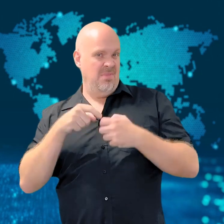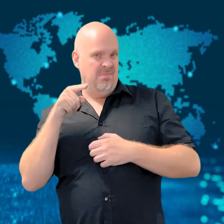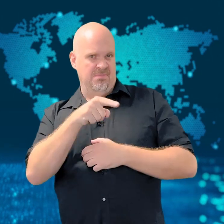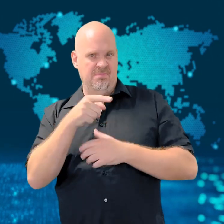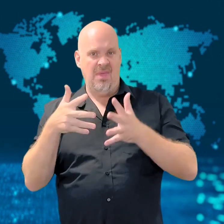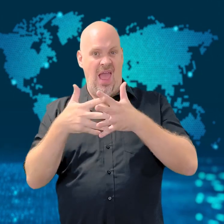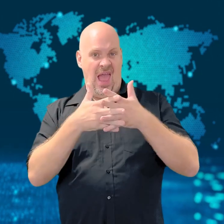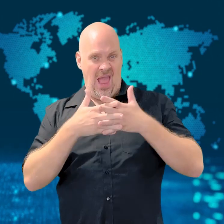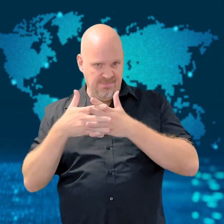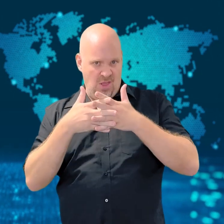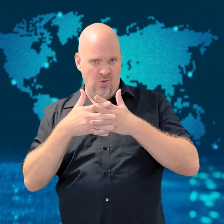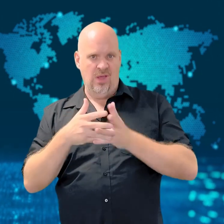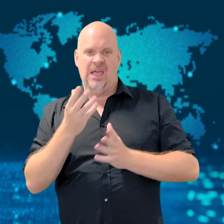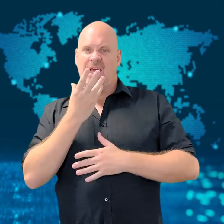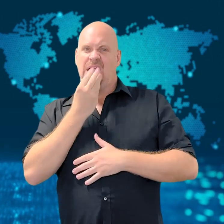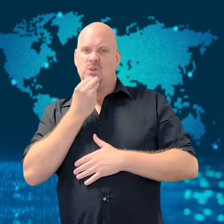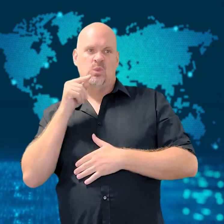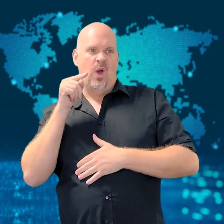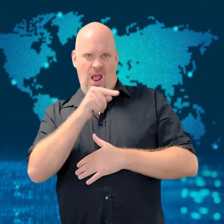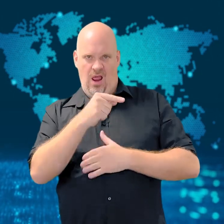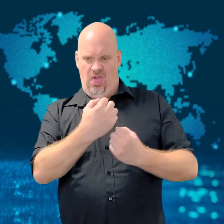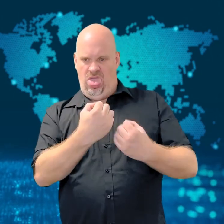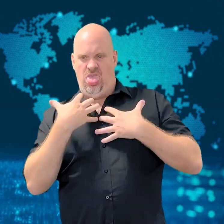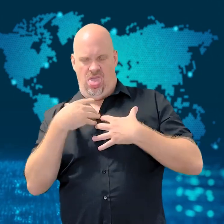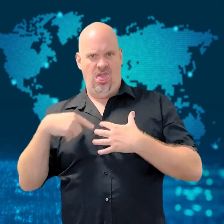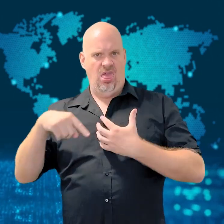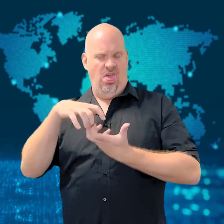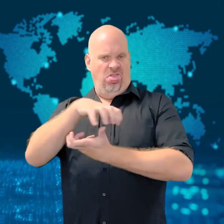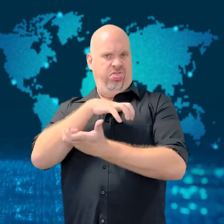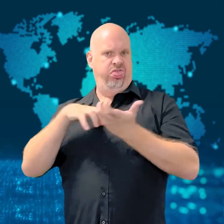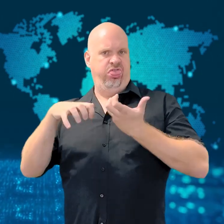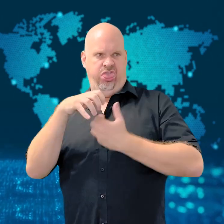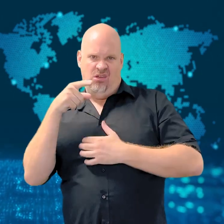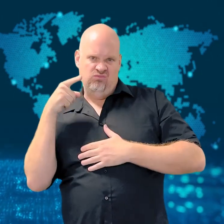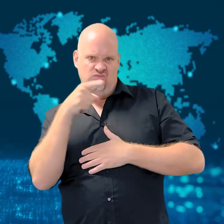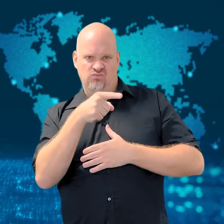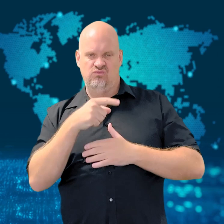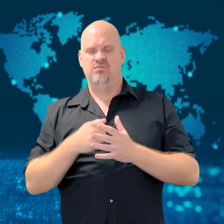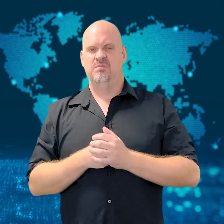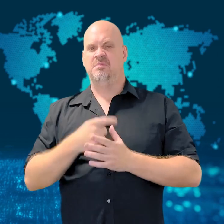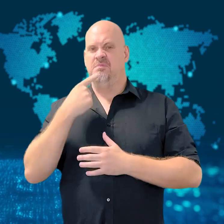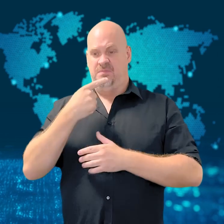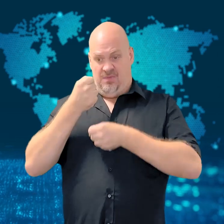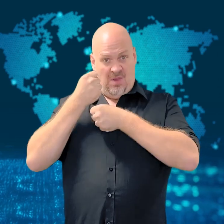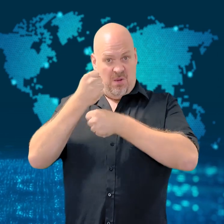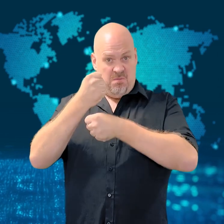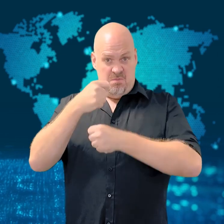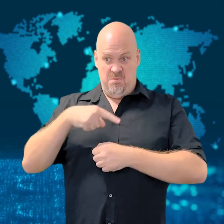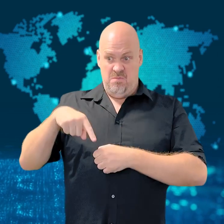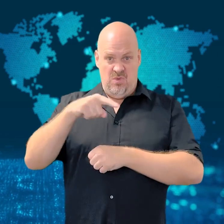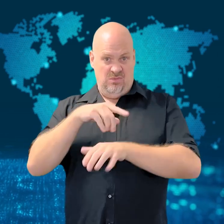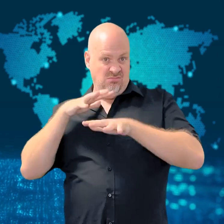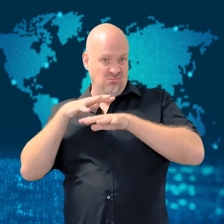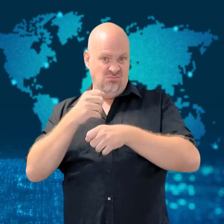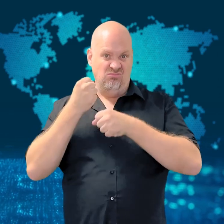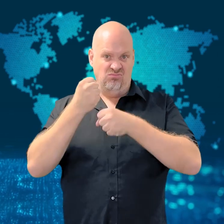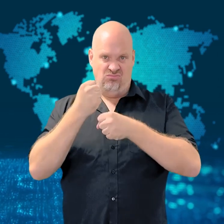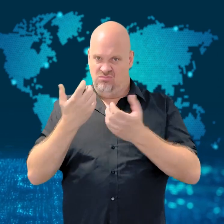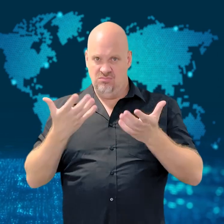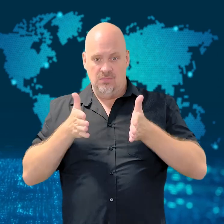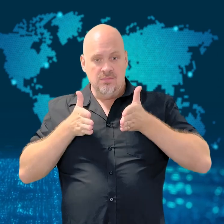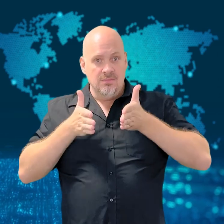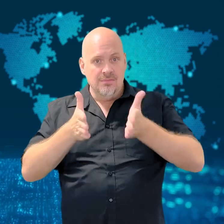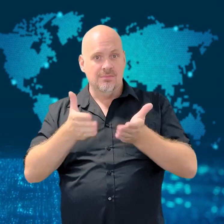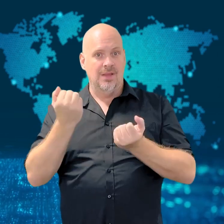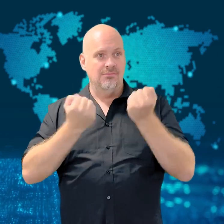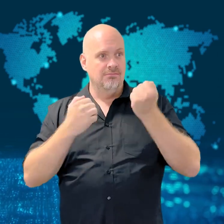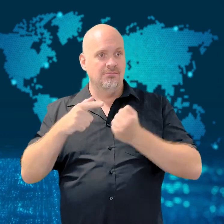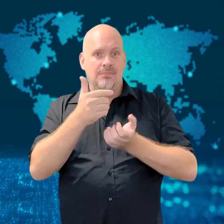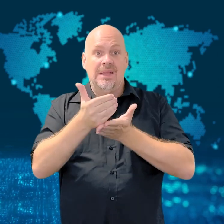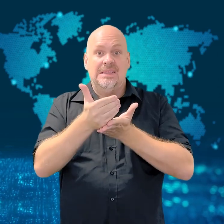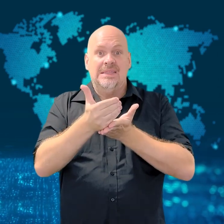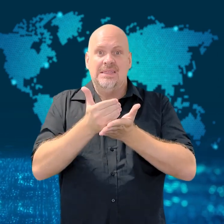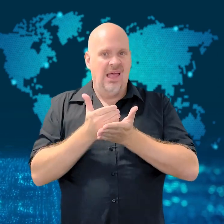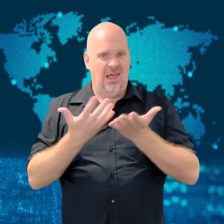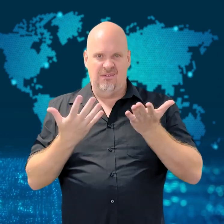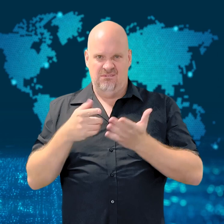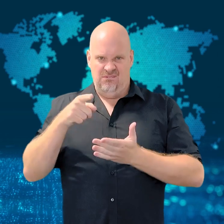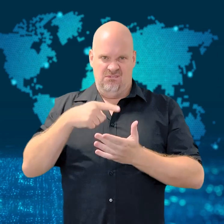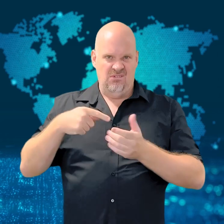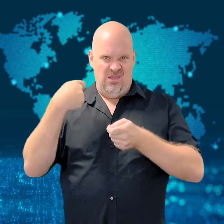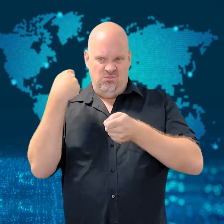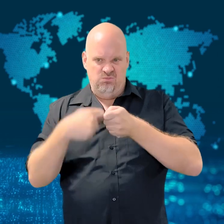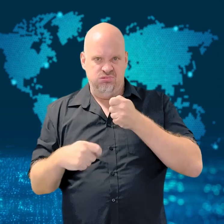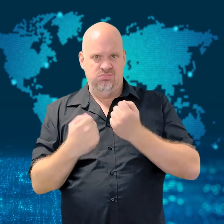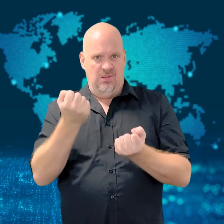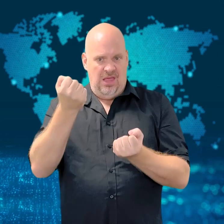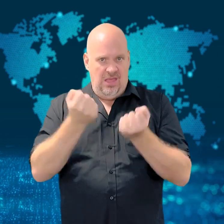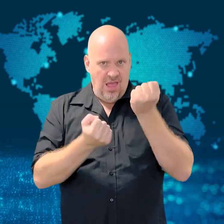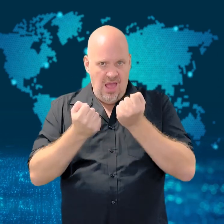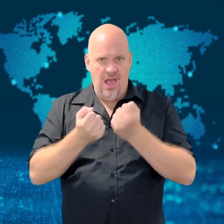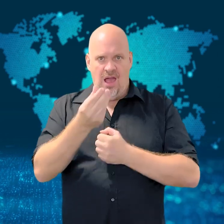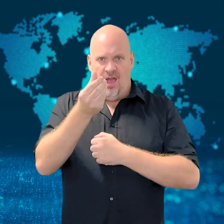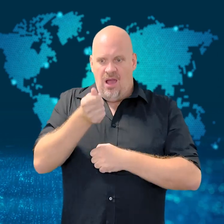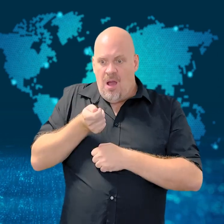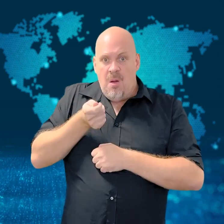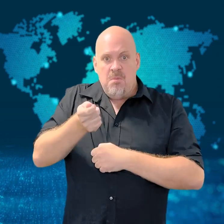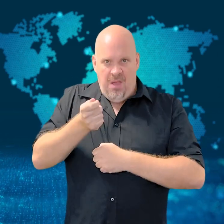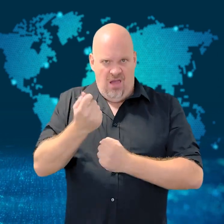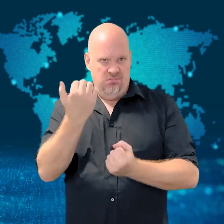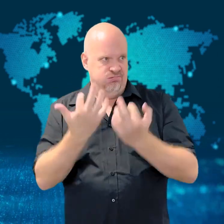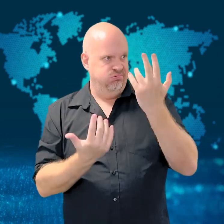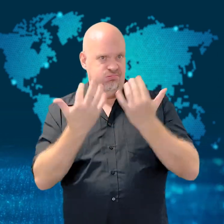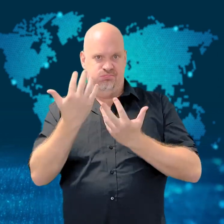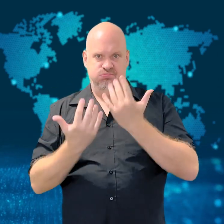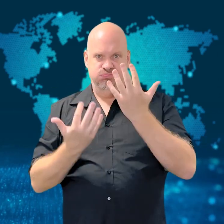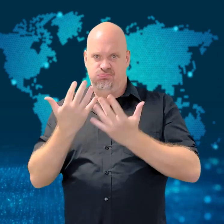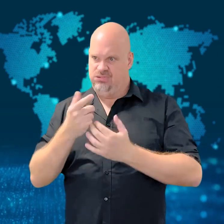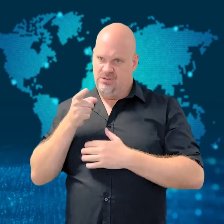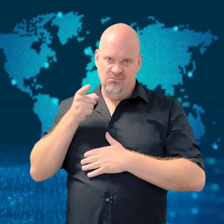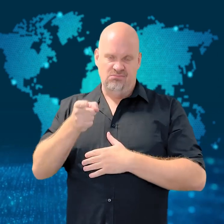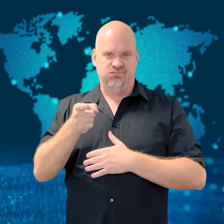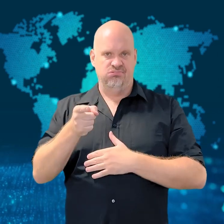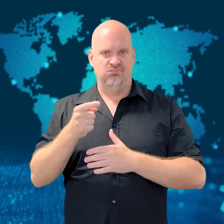He also blamed protesters of making streets unsafe by setting cars and banks on fire.